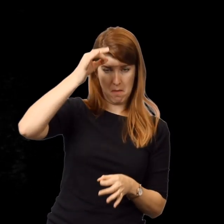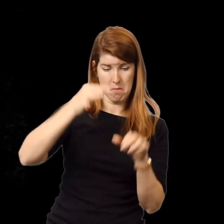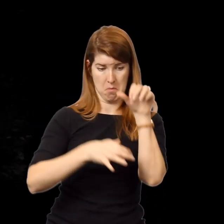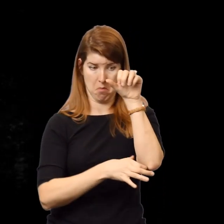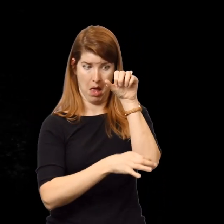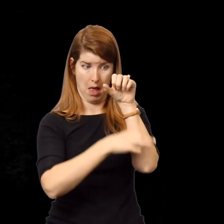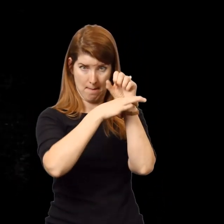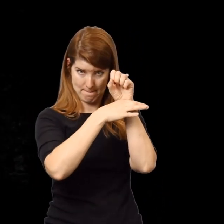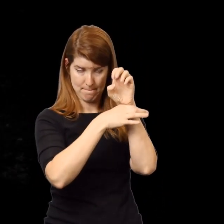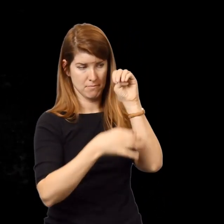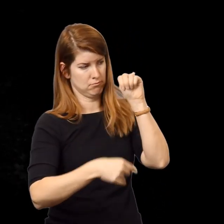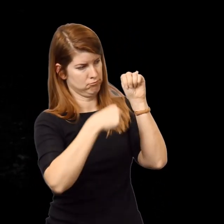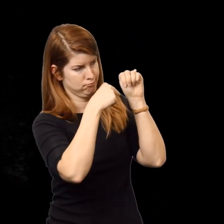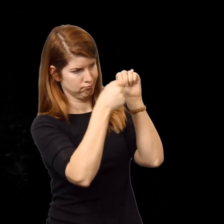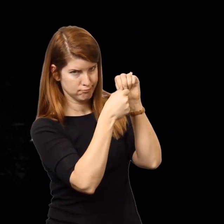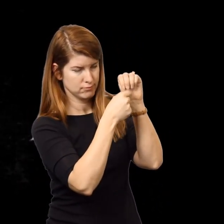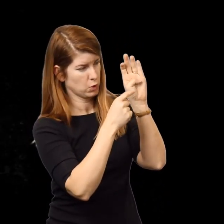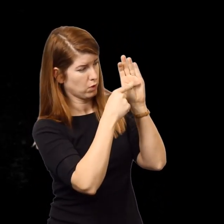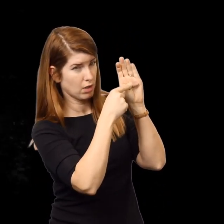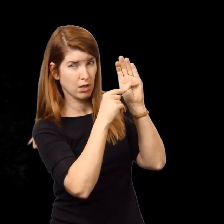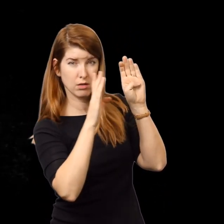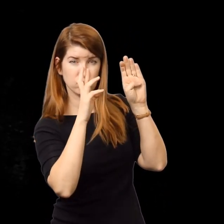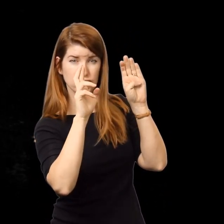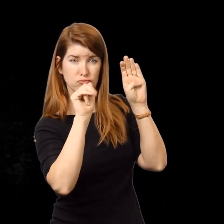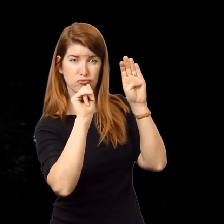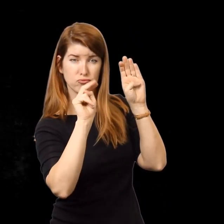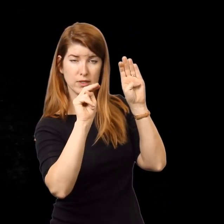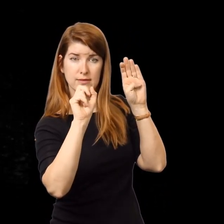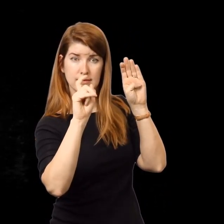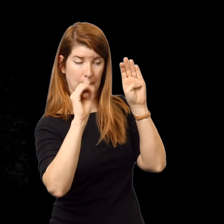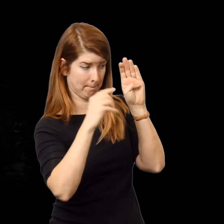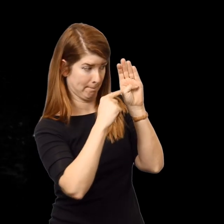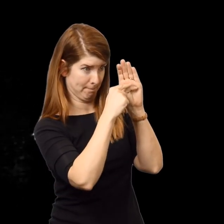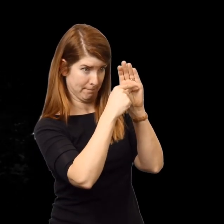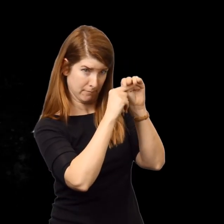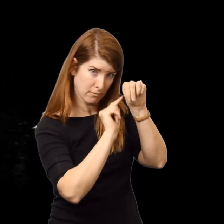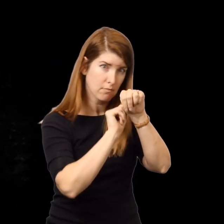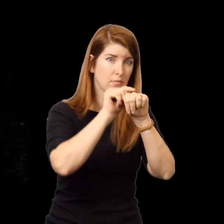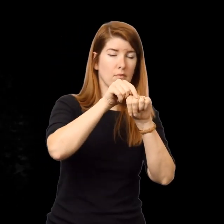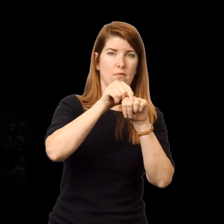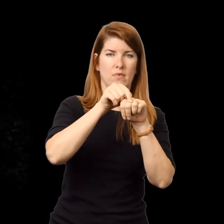up to the brainstem, which manages the physiology of the body.